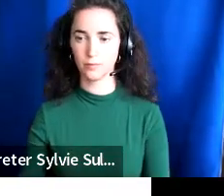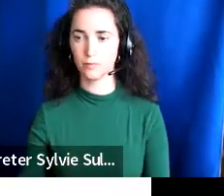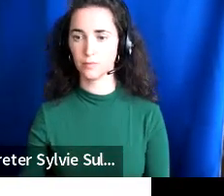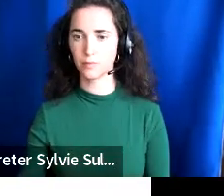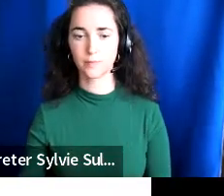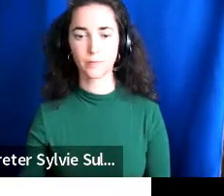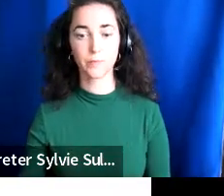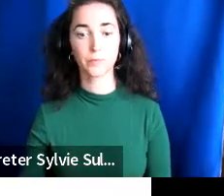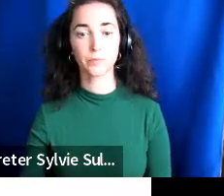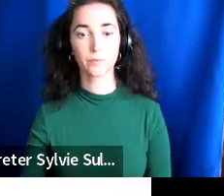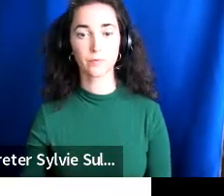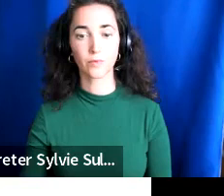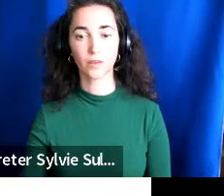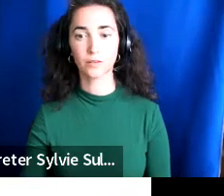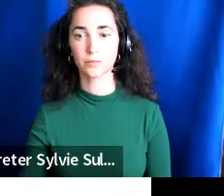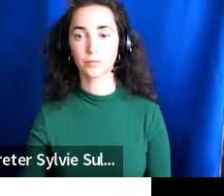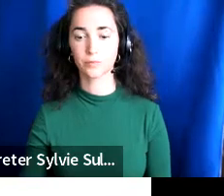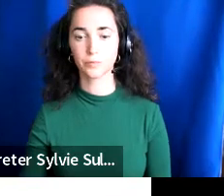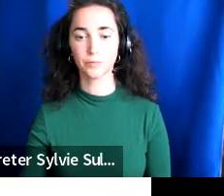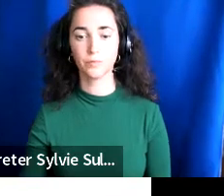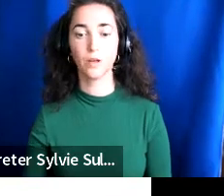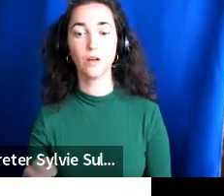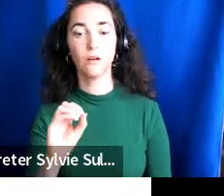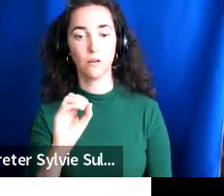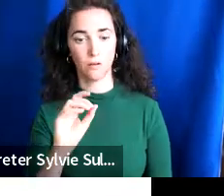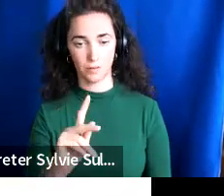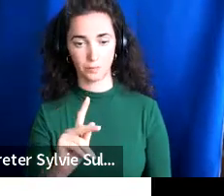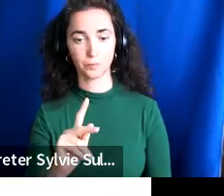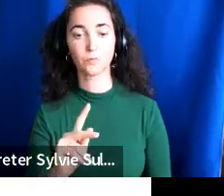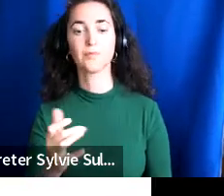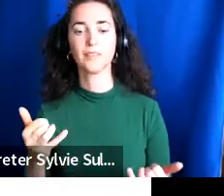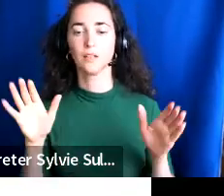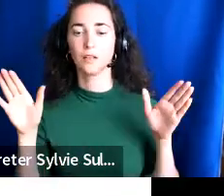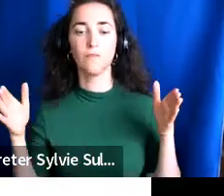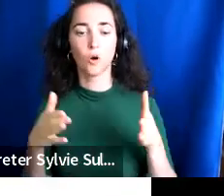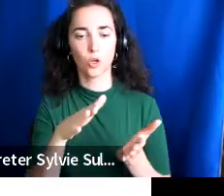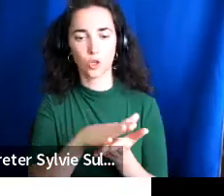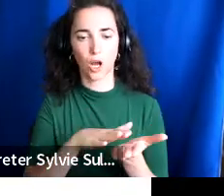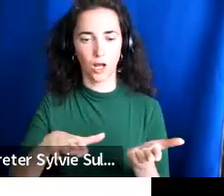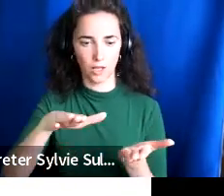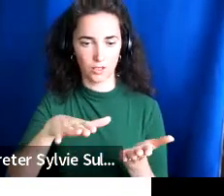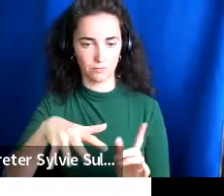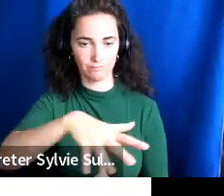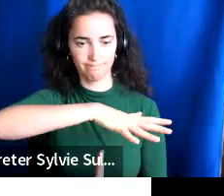Okay, so bringing it back within the context of a college environment.